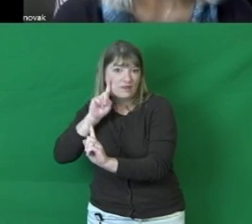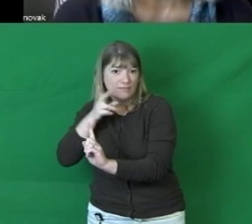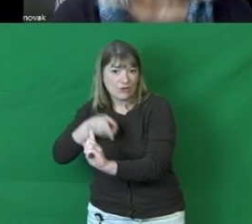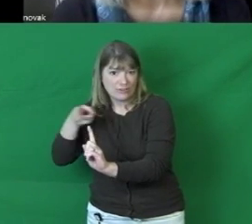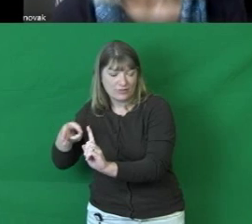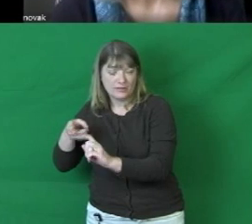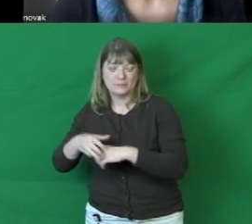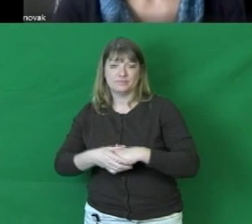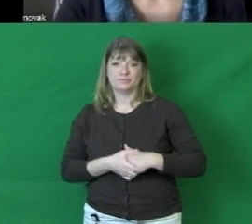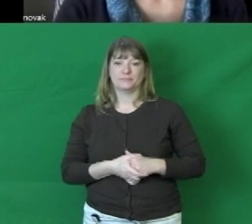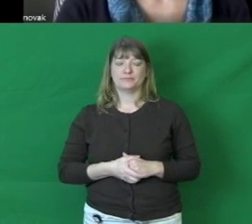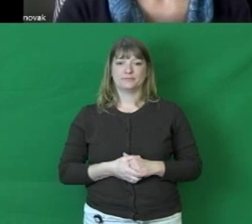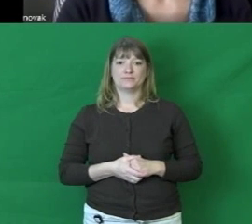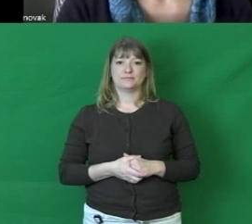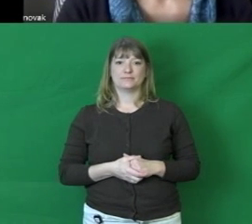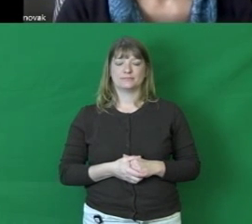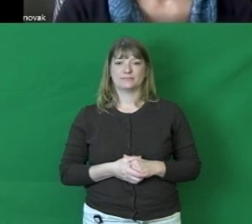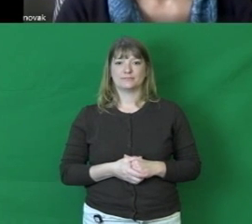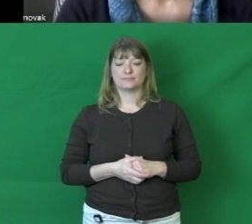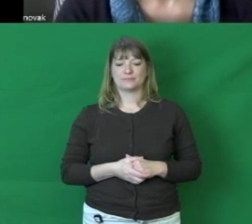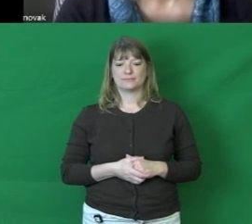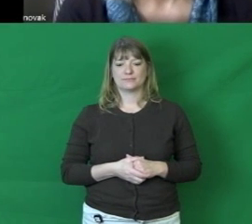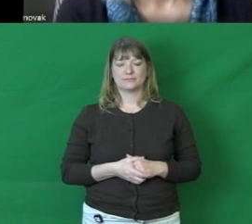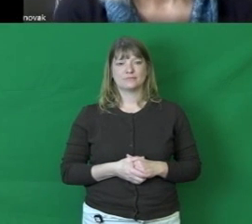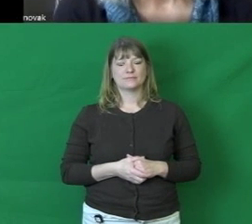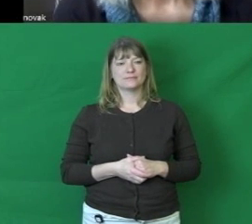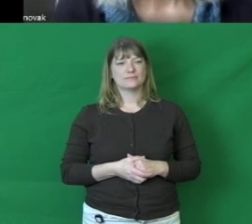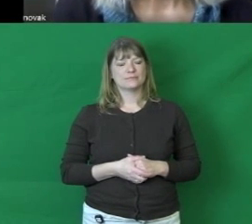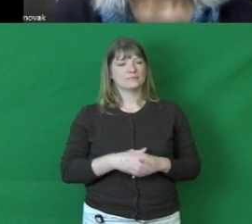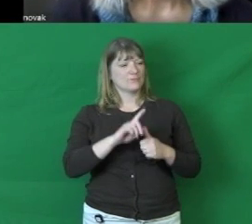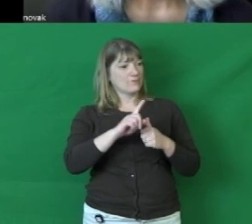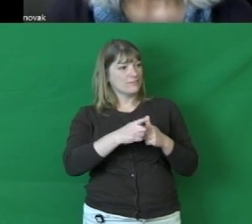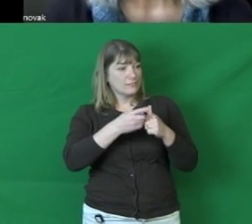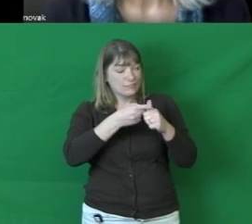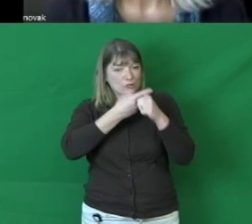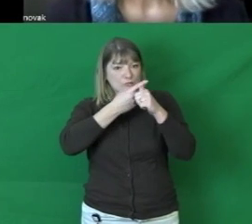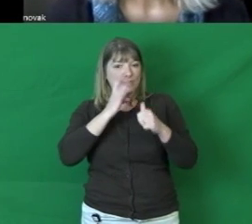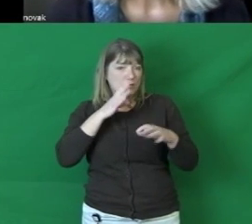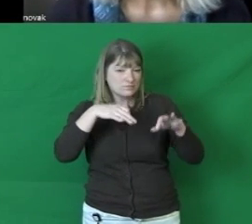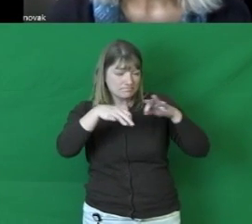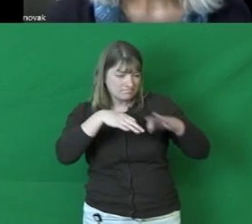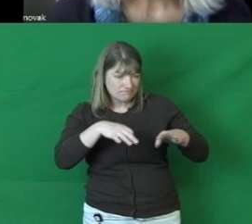or hard of hearing. I'd like to start with telling you